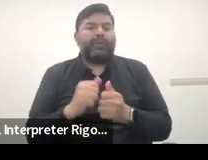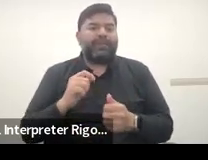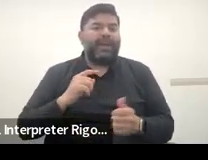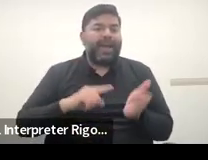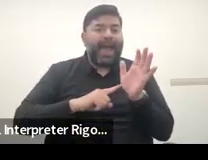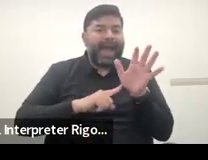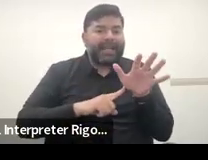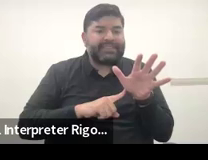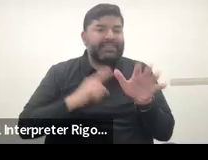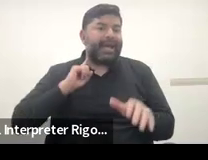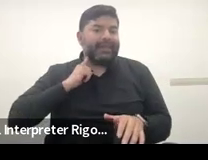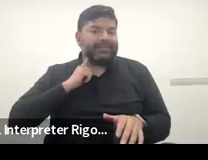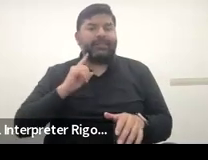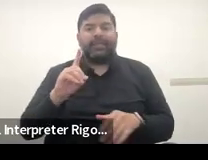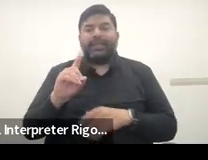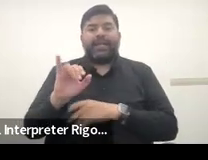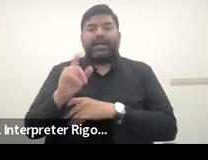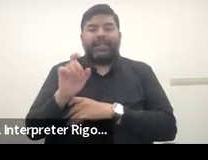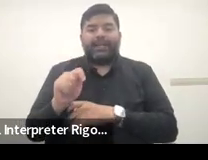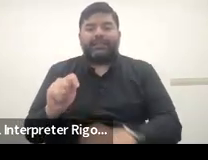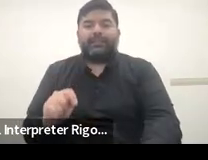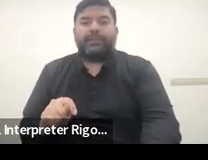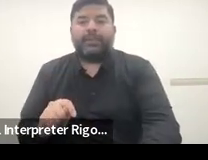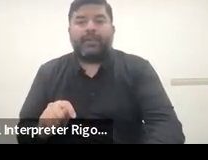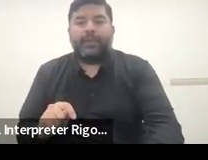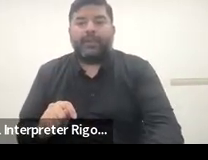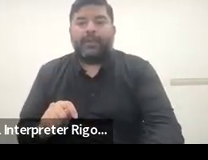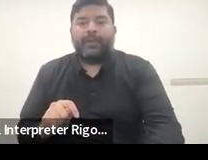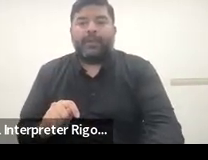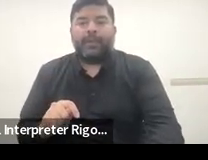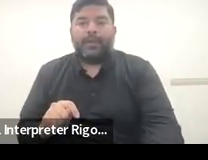as the coverage of phonemes in the lexicon, one of the problems that comes up is that we don't